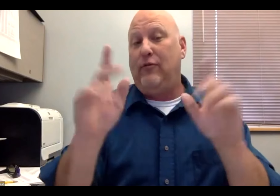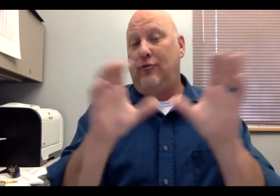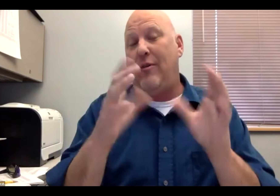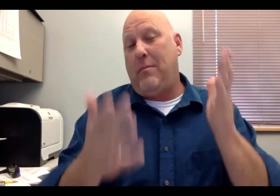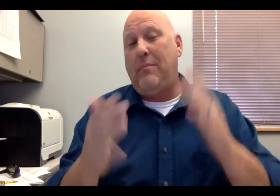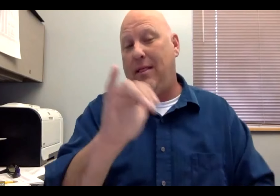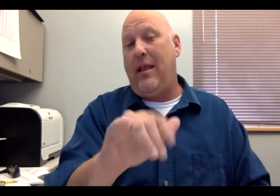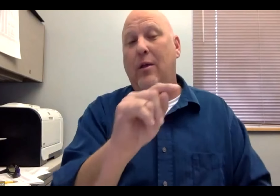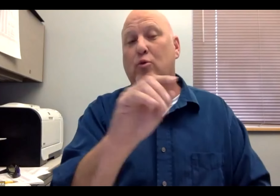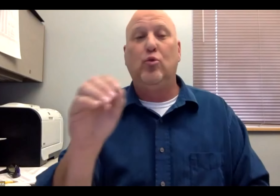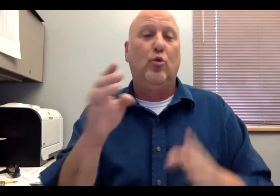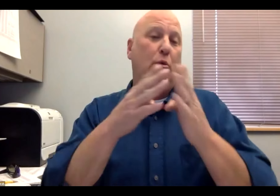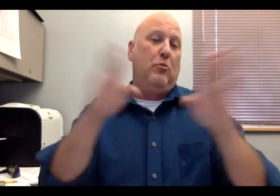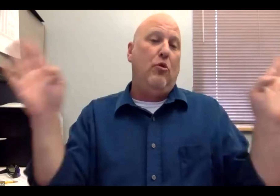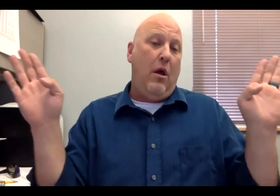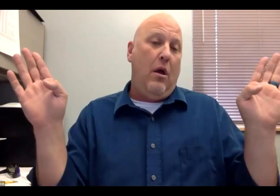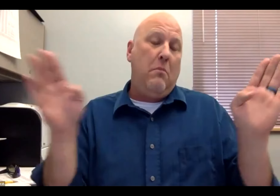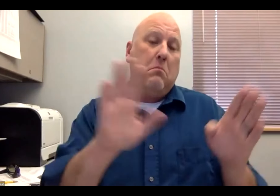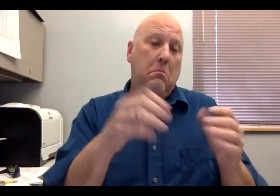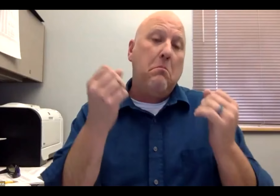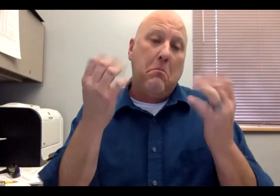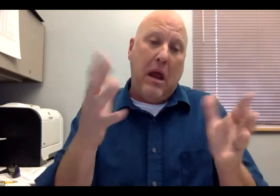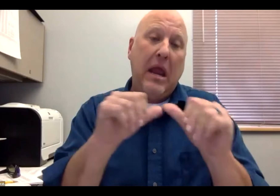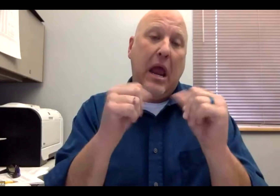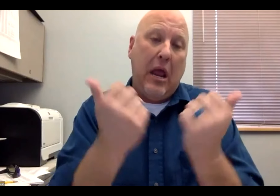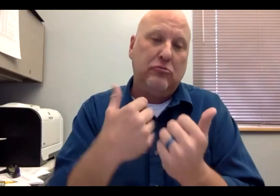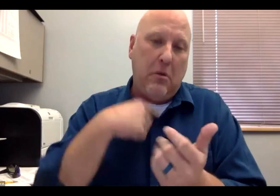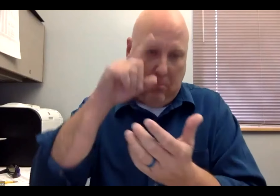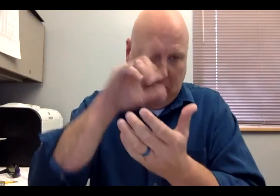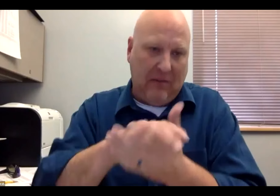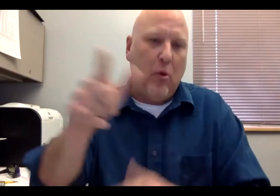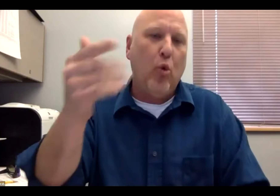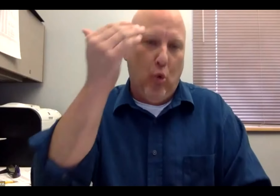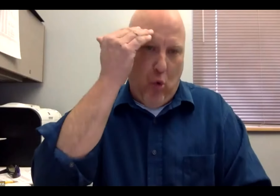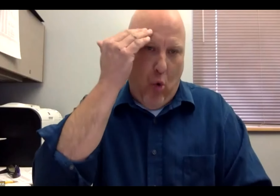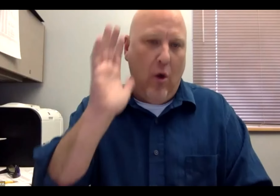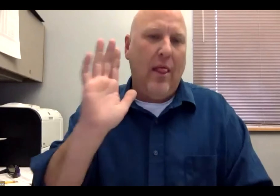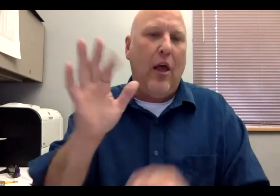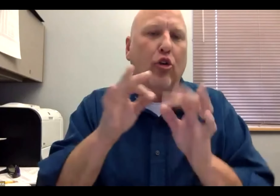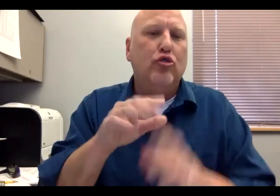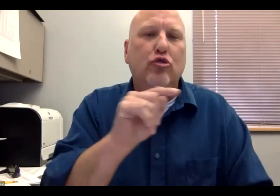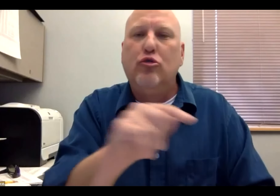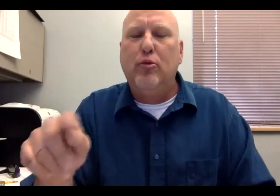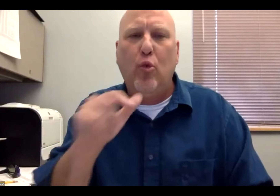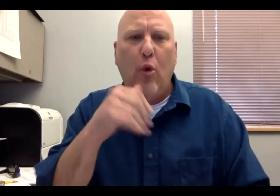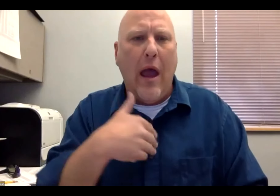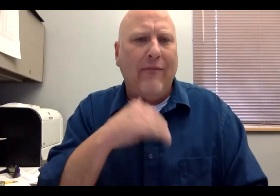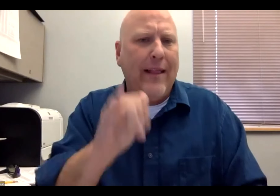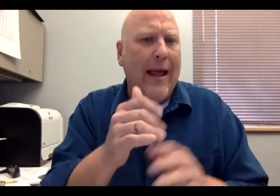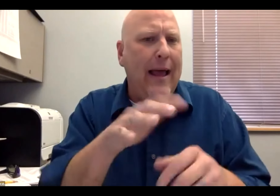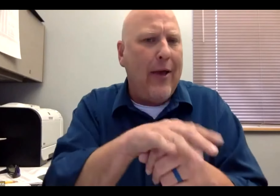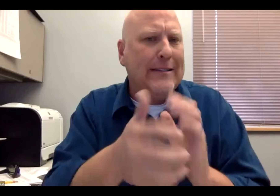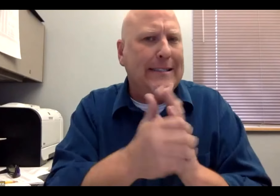for that and request for that mere specifically rather than general professional level.